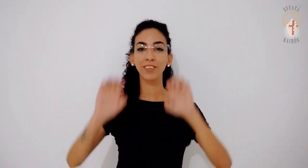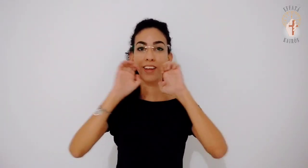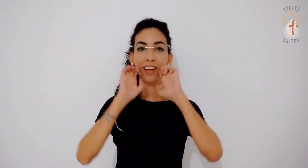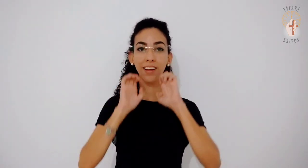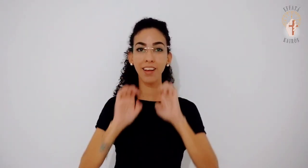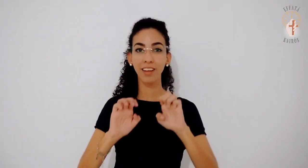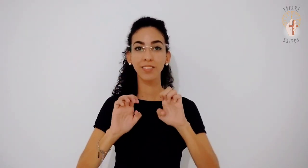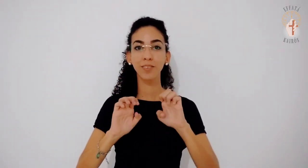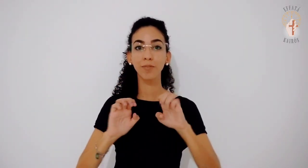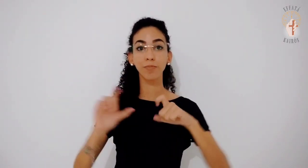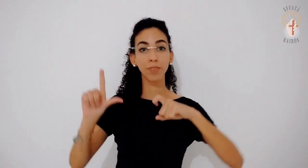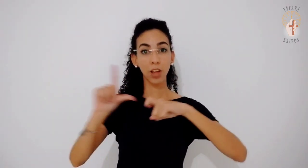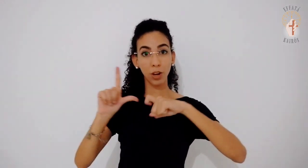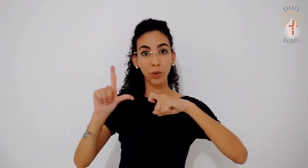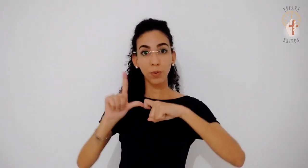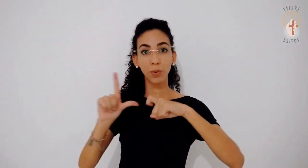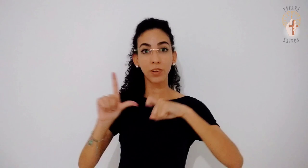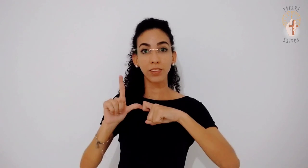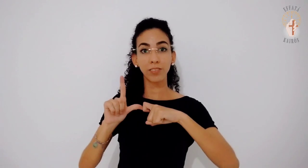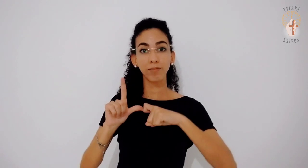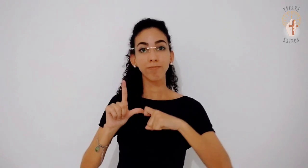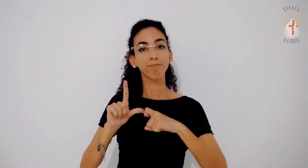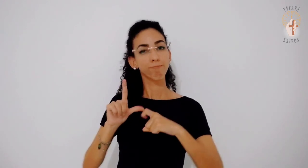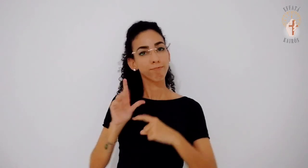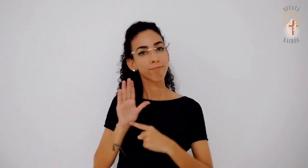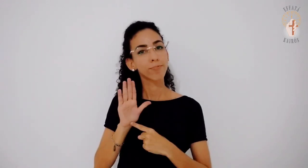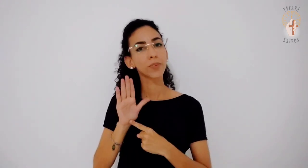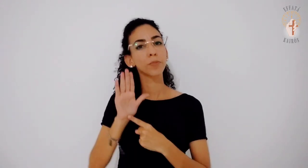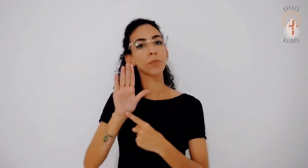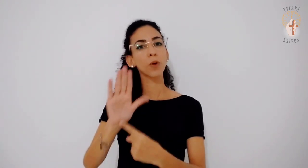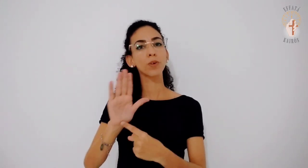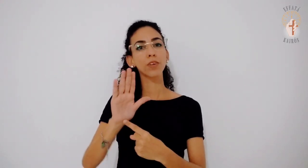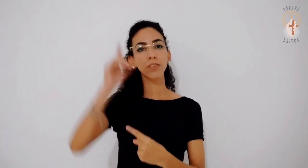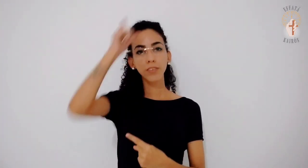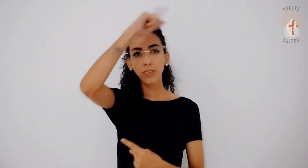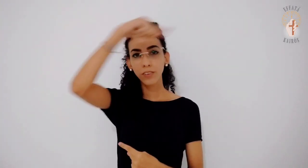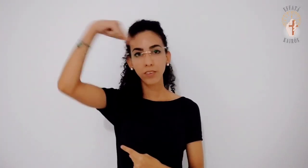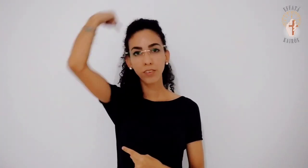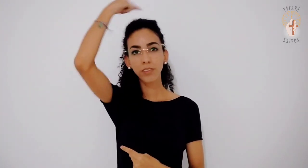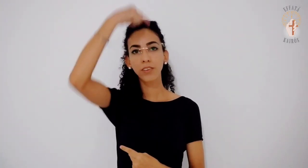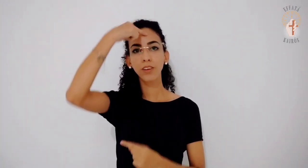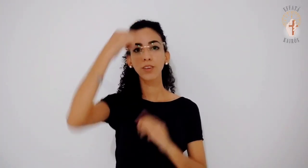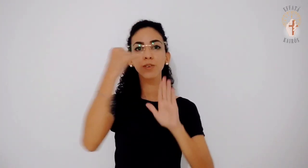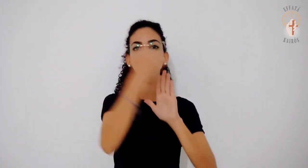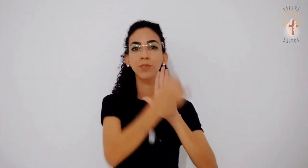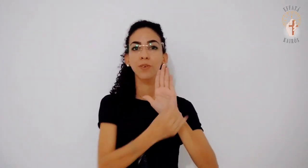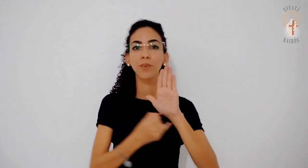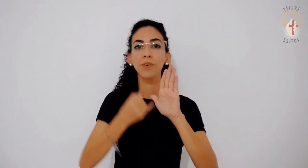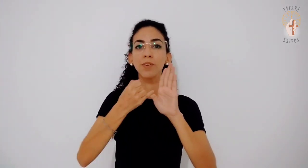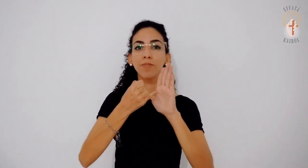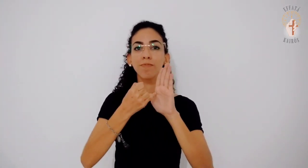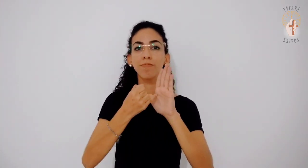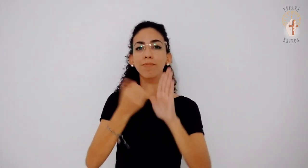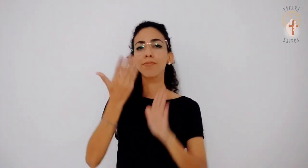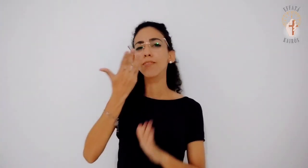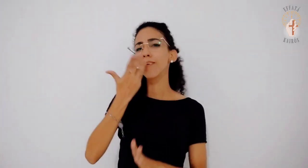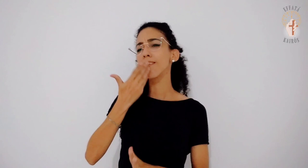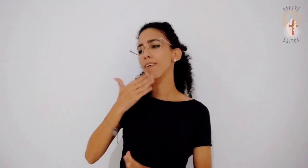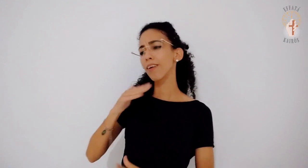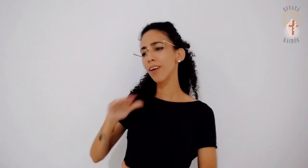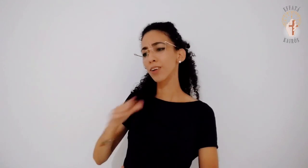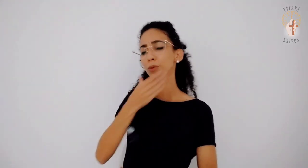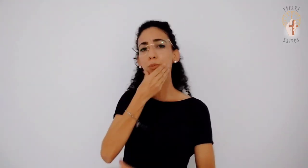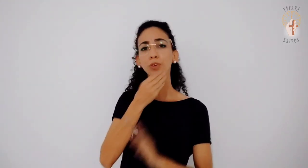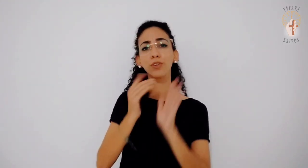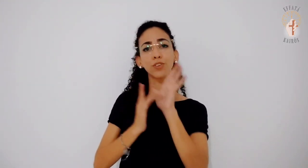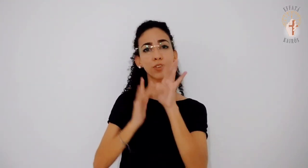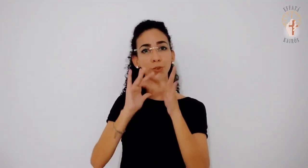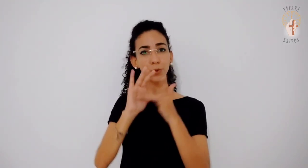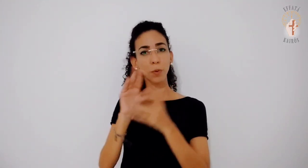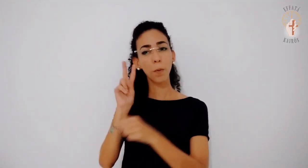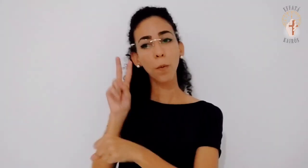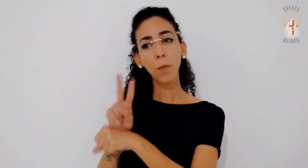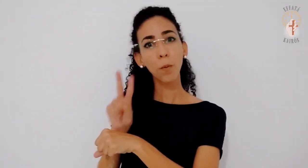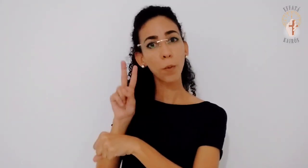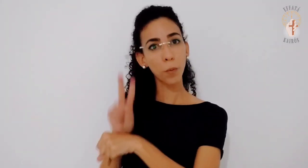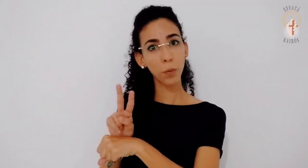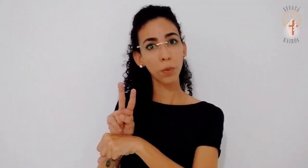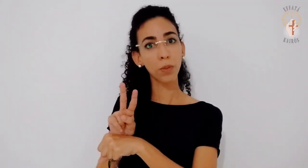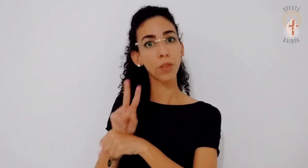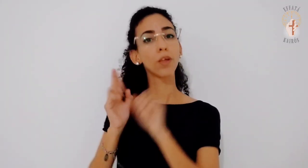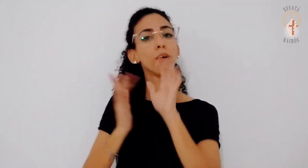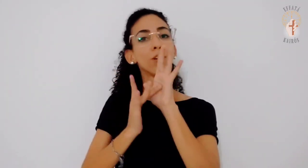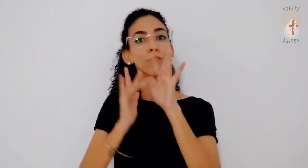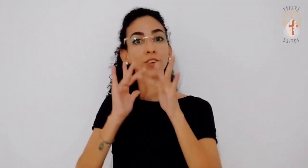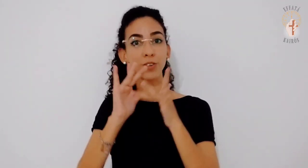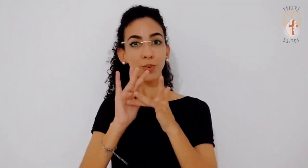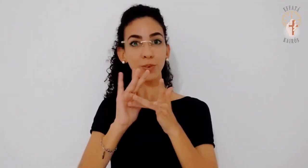Luke, on the other hand, narrates the childhood of the baby Jesus with the presence of Joseph.